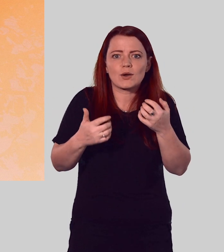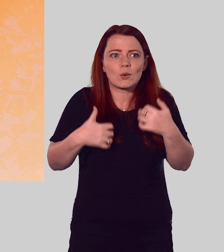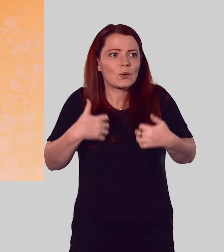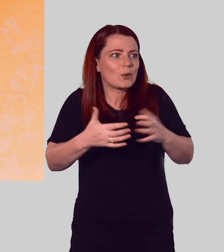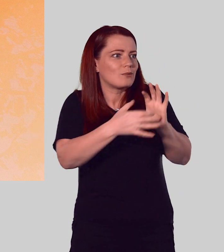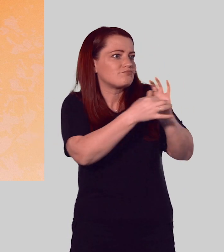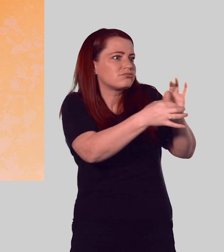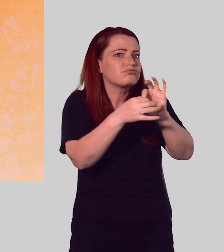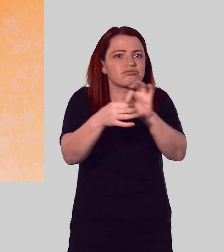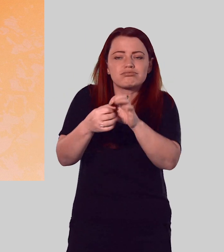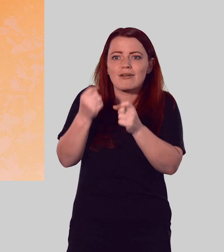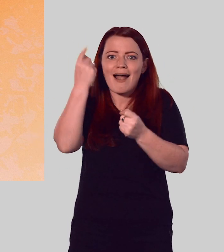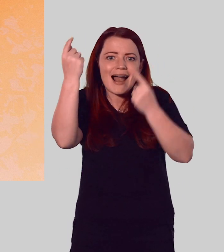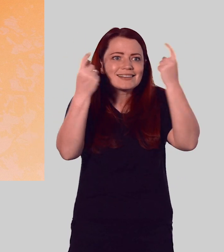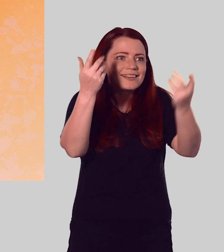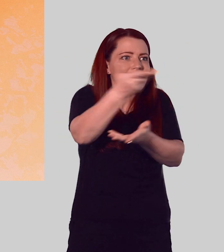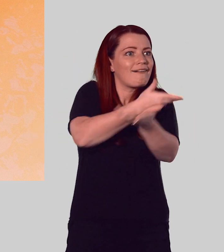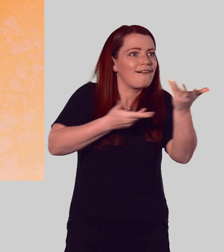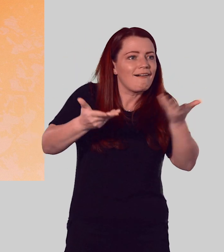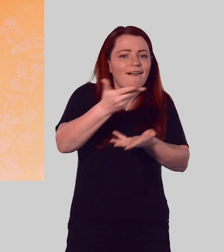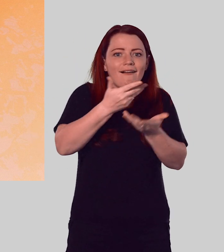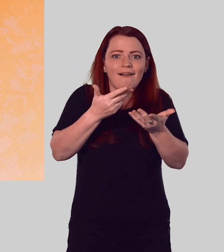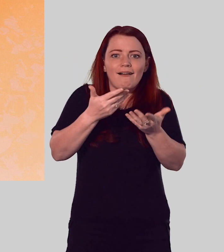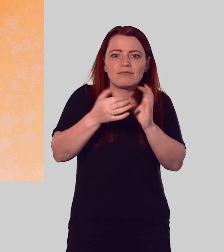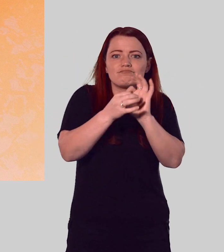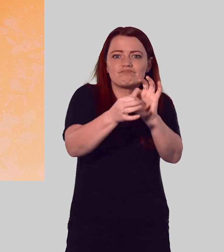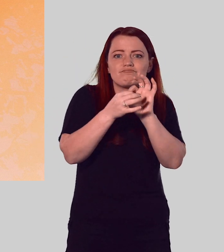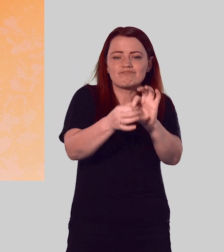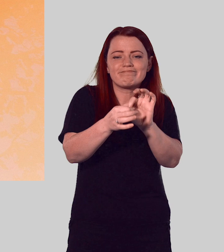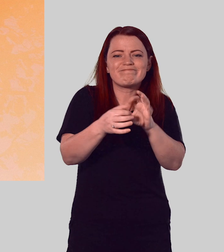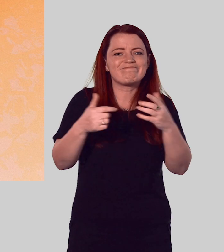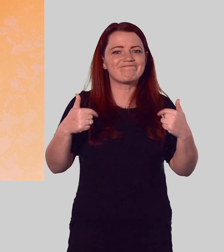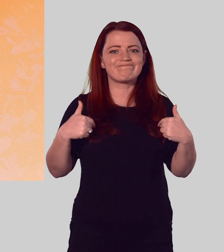each other with ideas, I've had to really